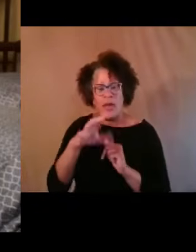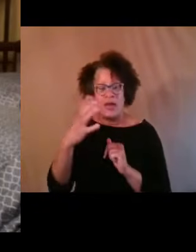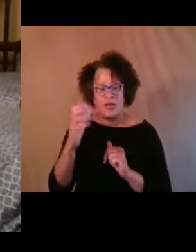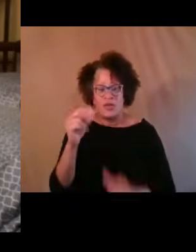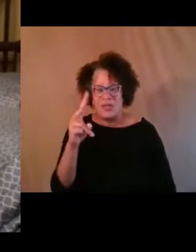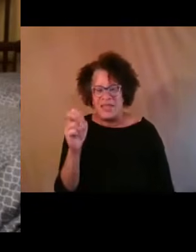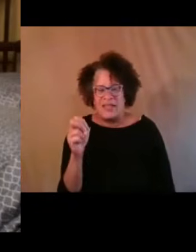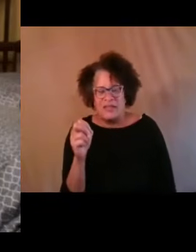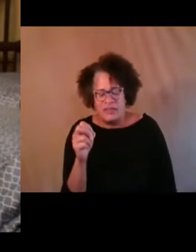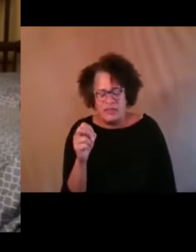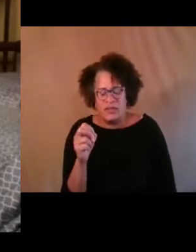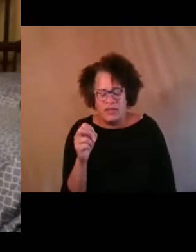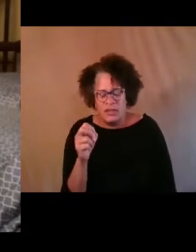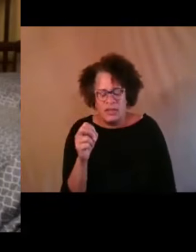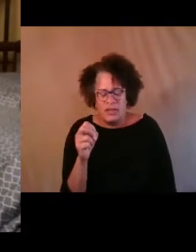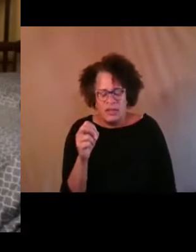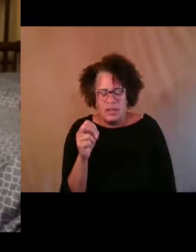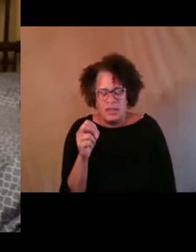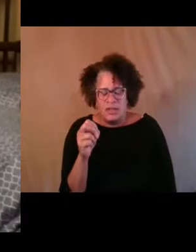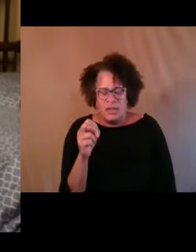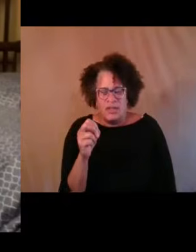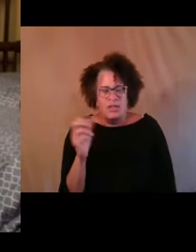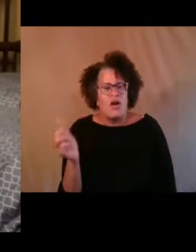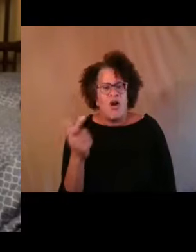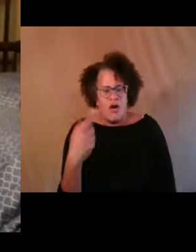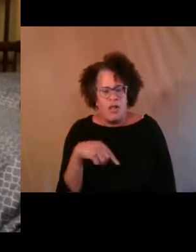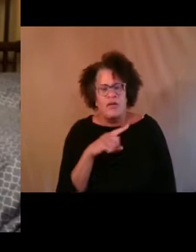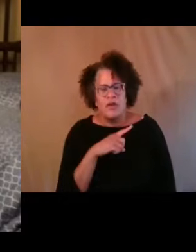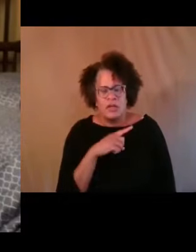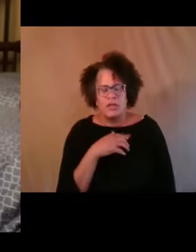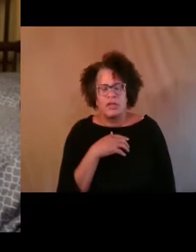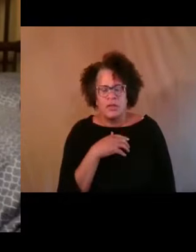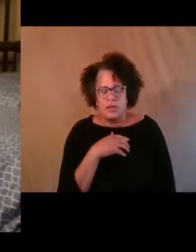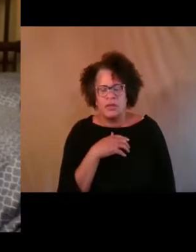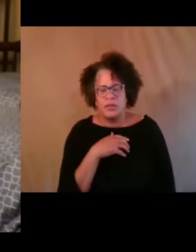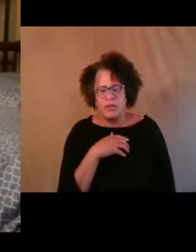So we all come to these spaces